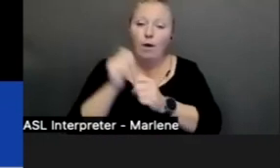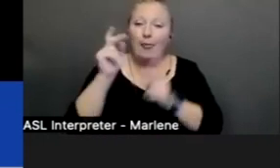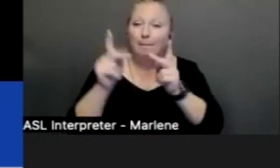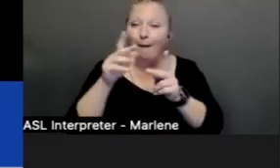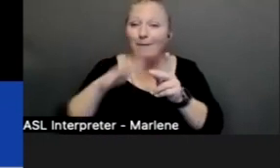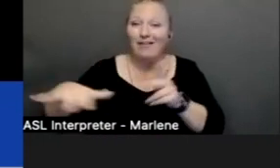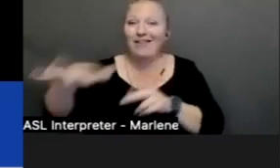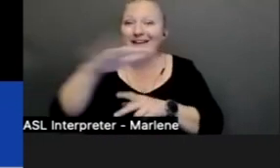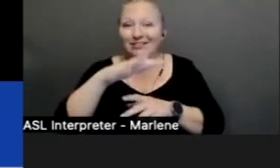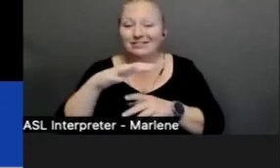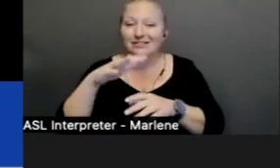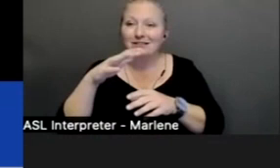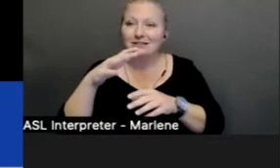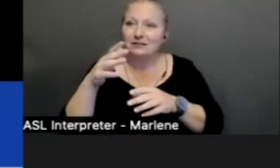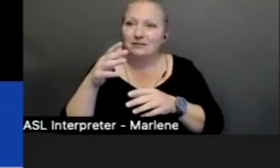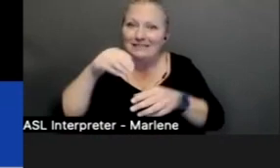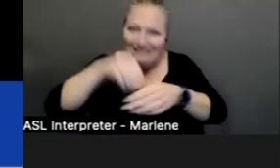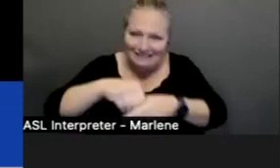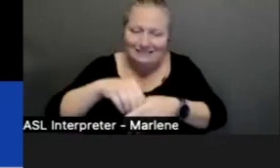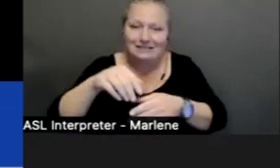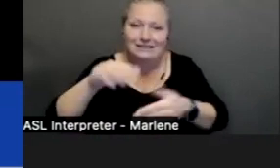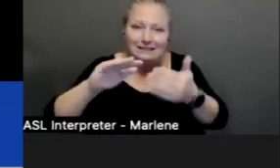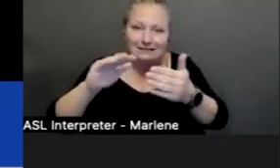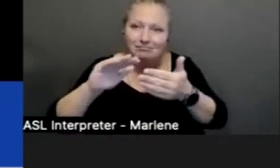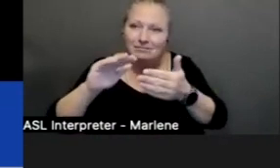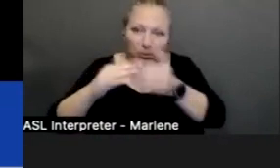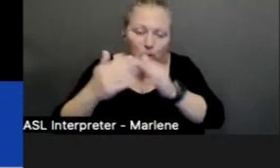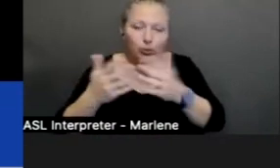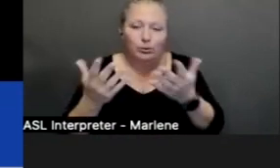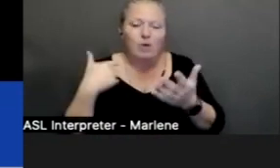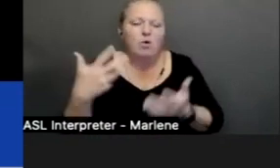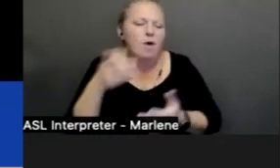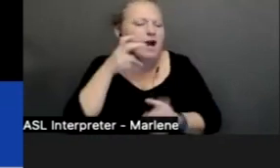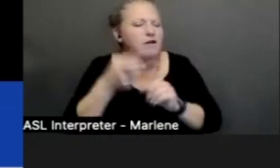been talking about on the ground. We really want to hear from you and so while we had a couple